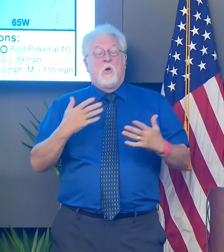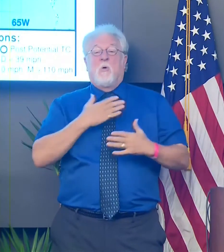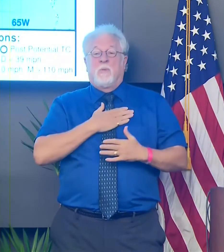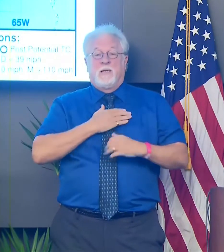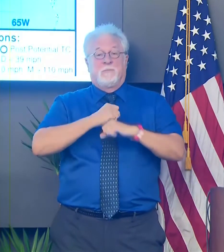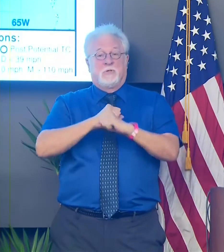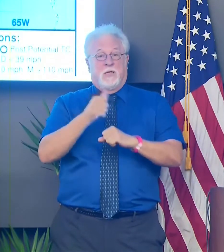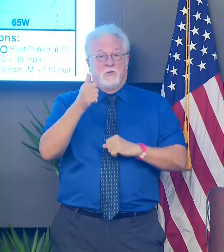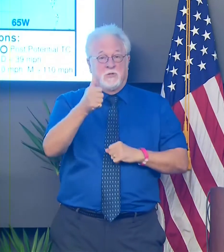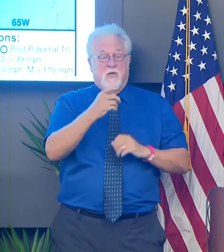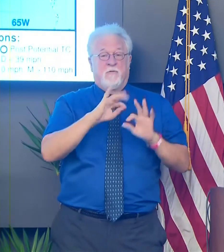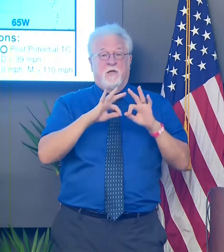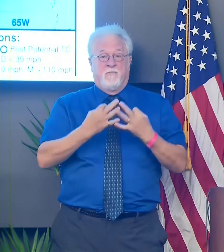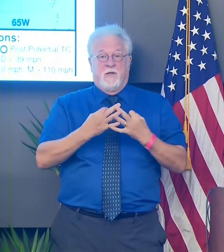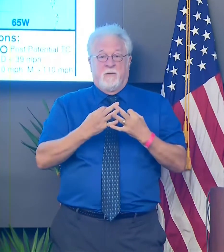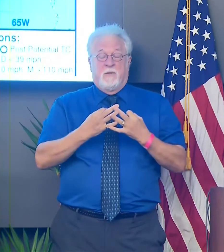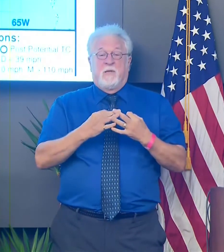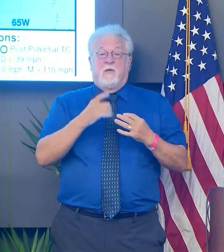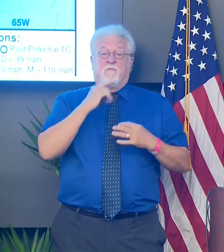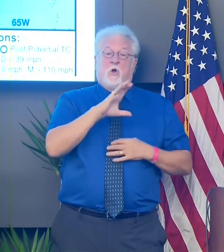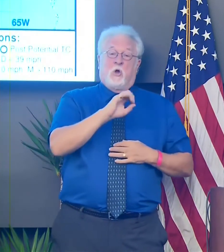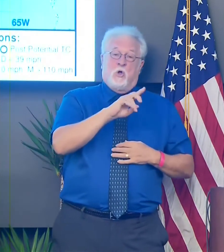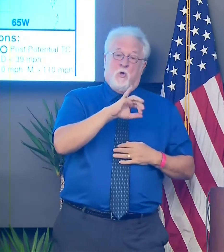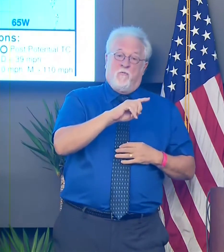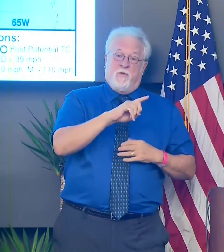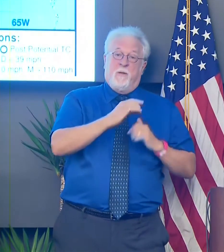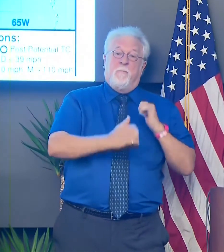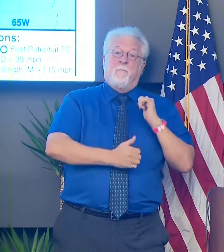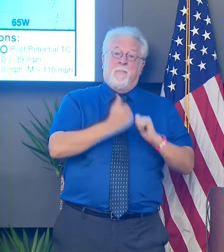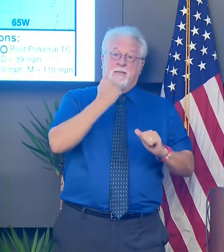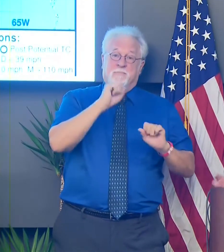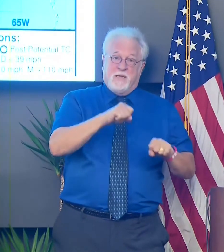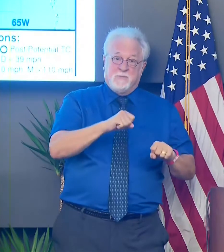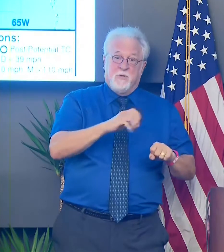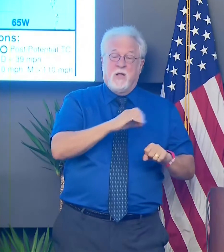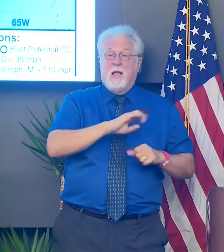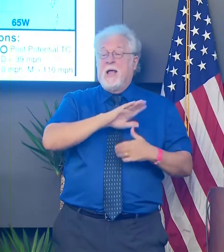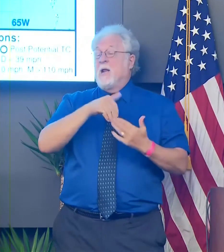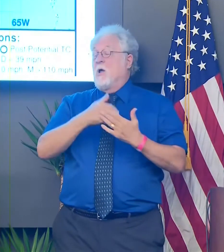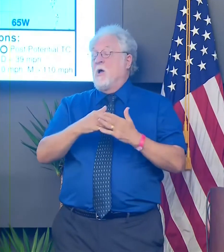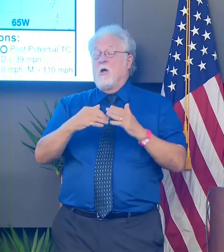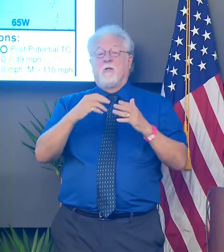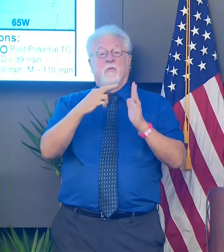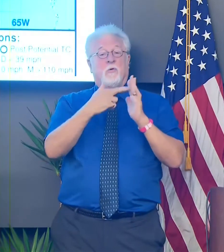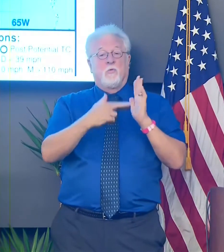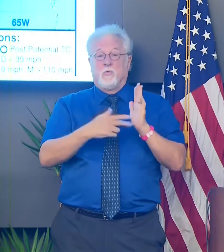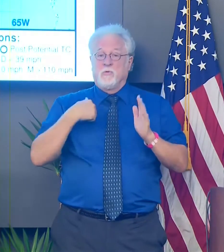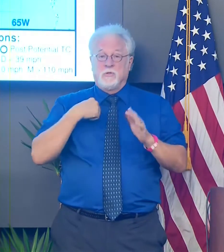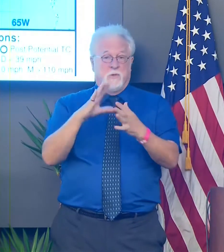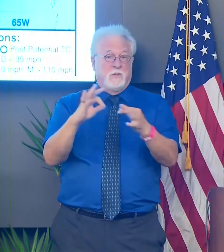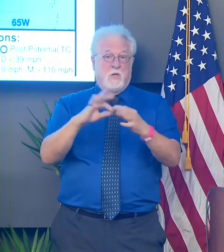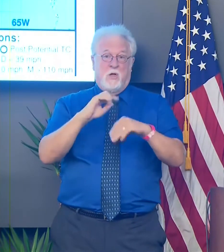COMPLETELY ASYMPTOMATIC. THIS MAKES IT A VERY DIFFICULT EMERGENCY TO MANAGEMENT WITHOUT THE DISASTER ON TOP OF IT.